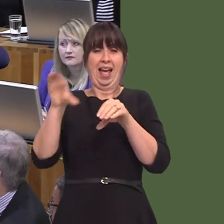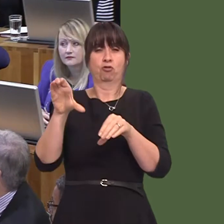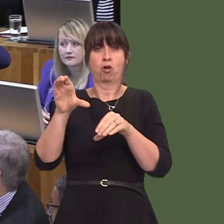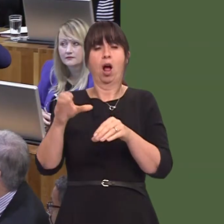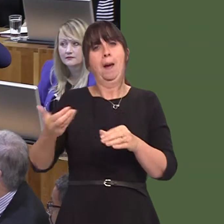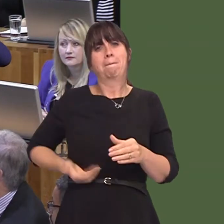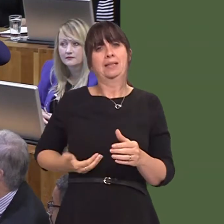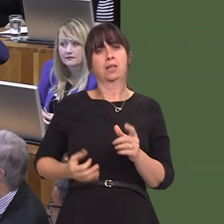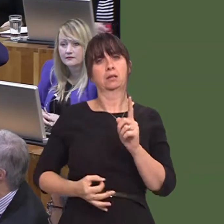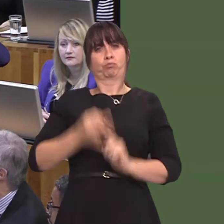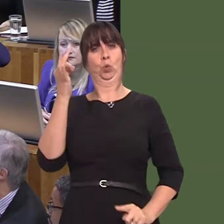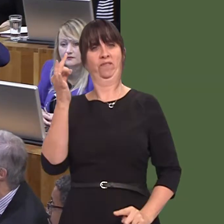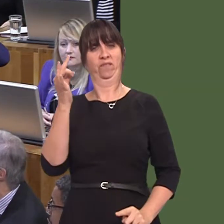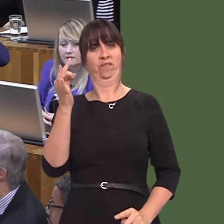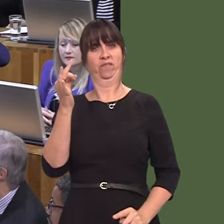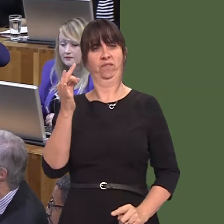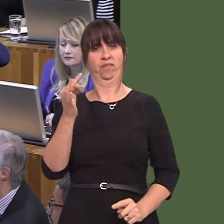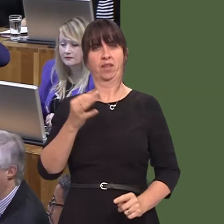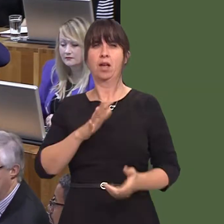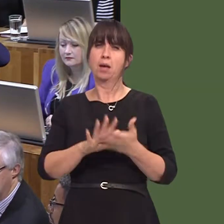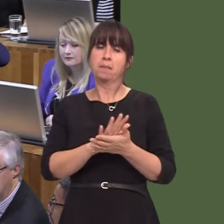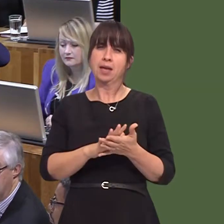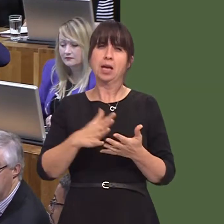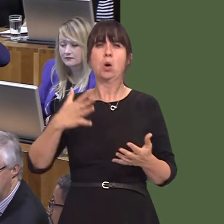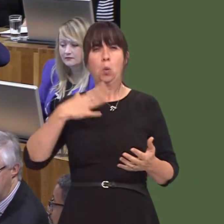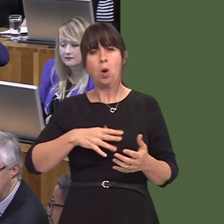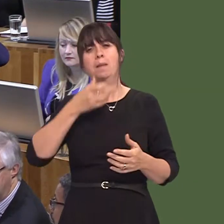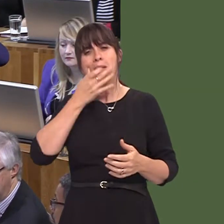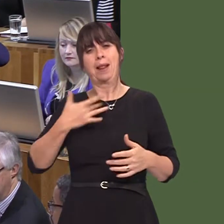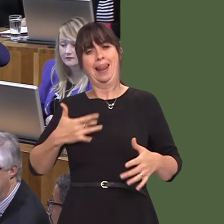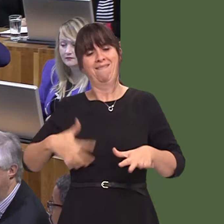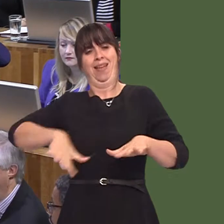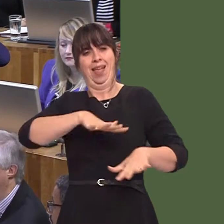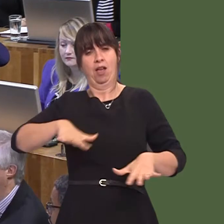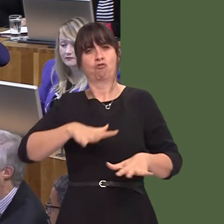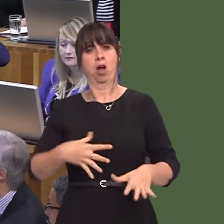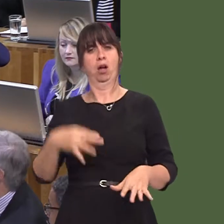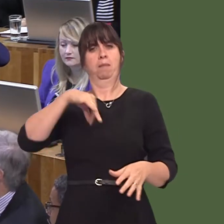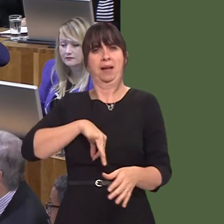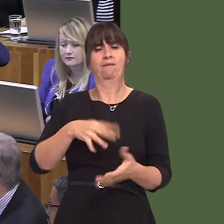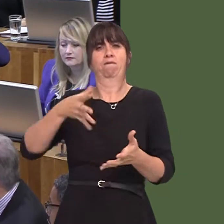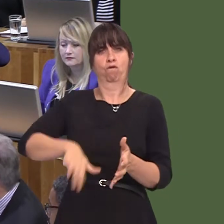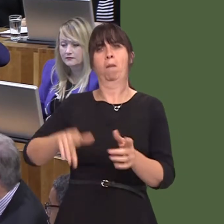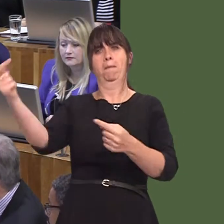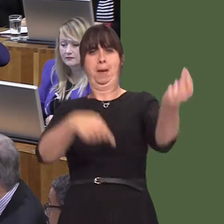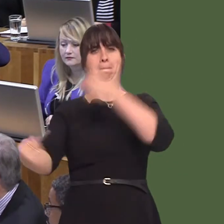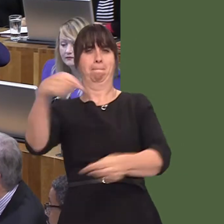local peopleóhis constituentsóhaving to pay more in order to provide the infrastructure for tourists. We think thatís a way of sharing the burden.